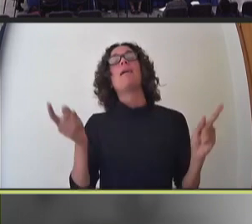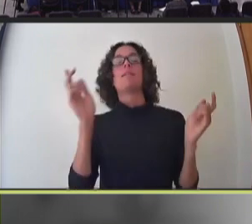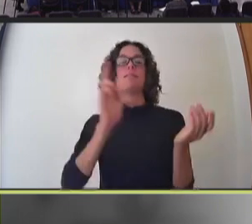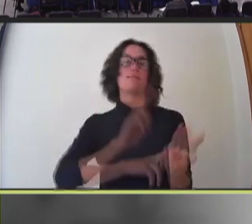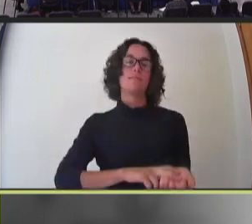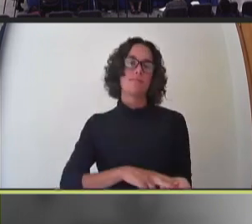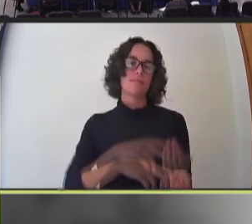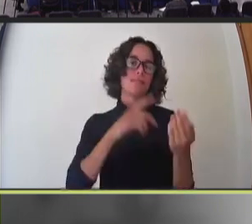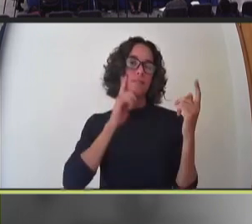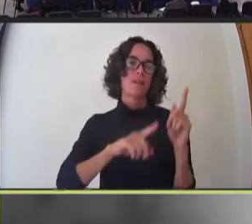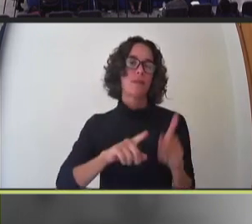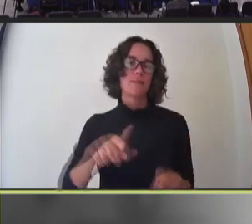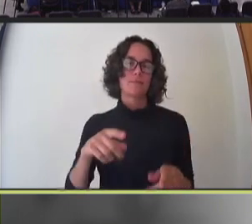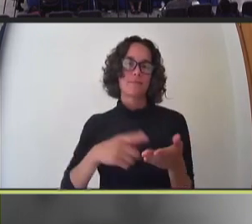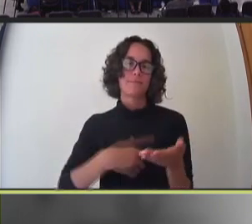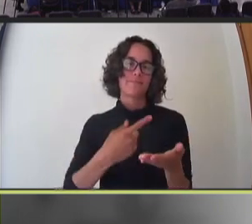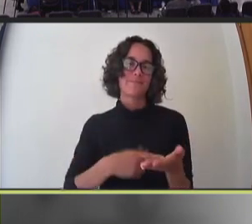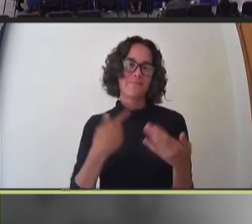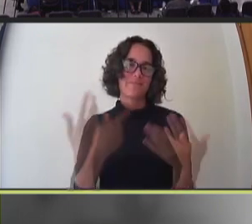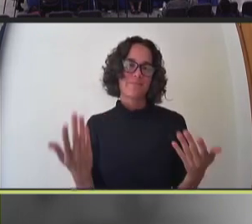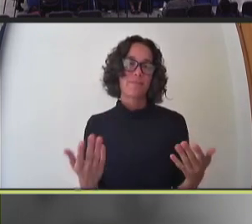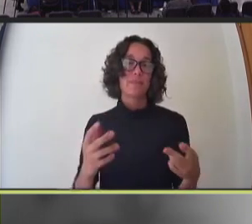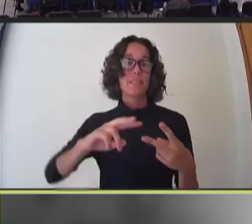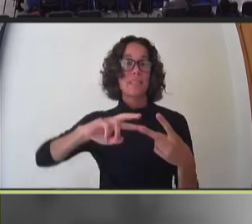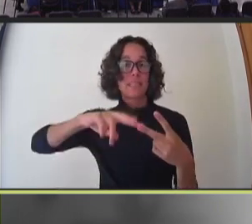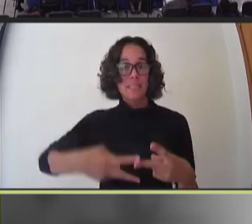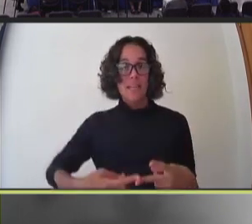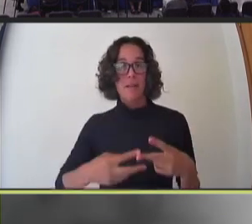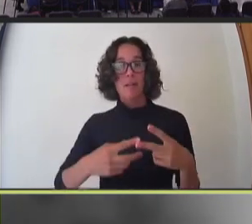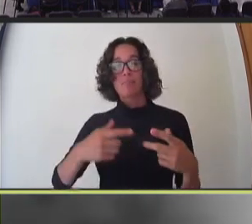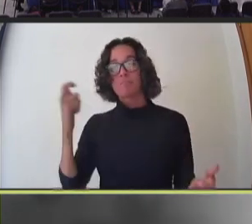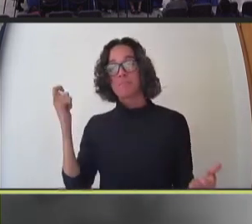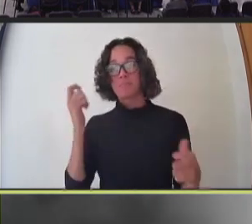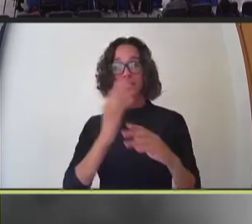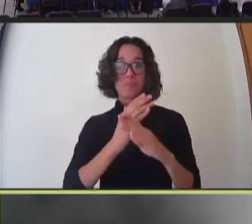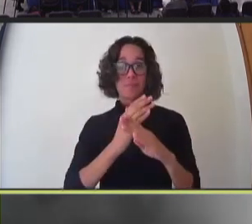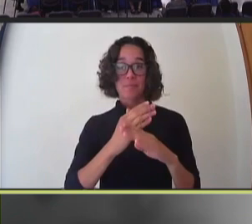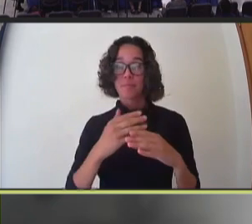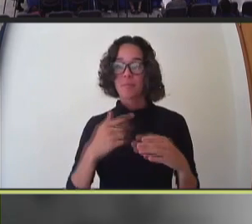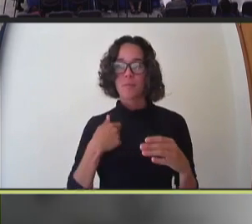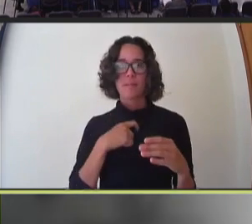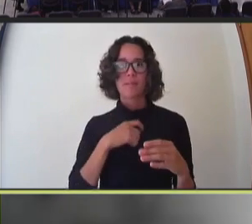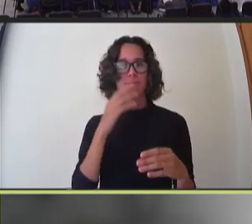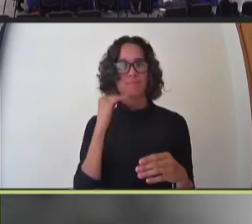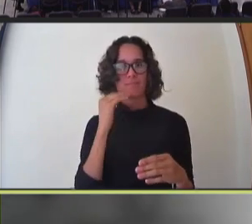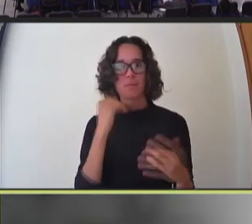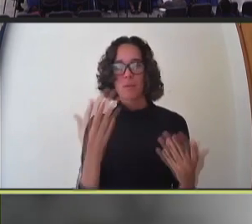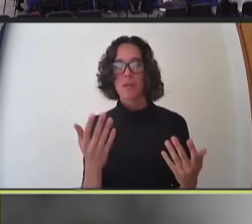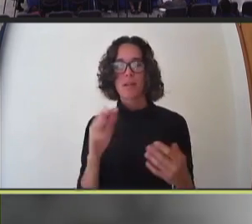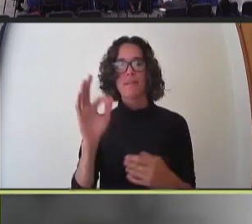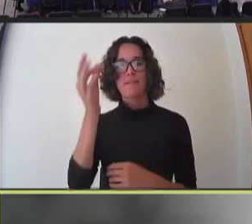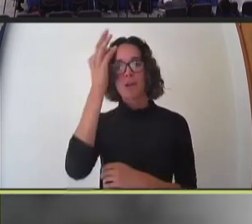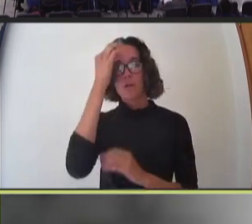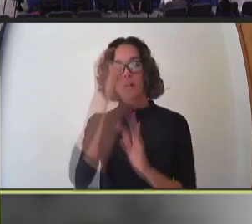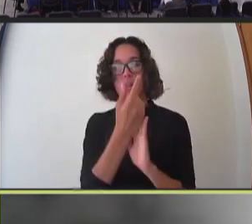The second major barrier that we have had is that federal law actually prohibits us from disclosing